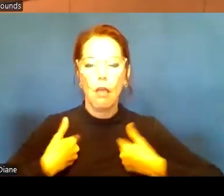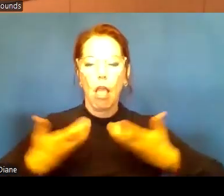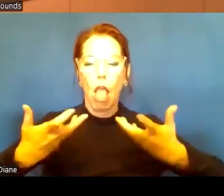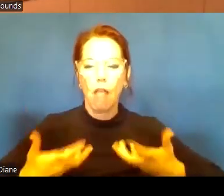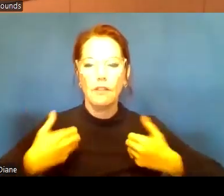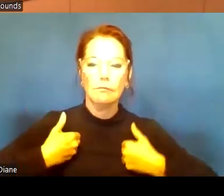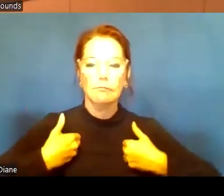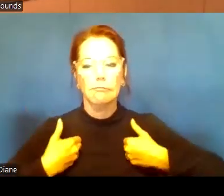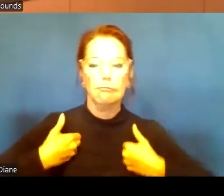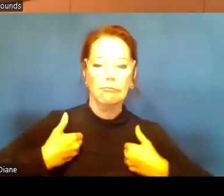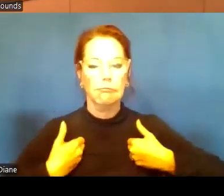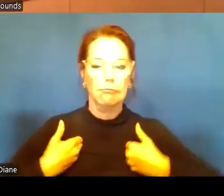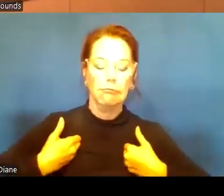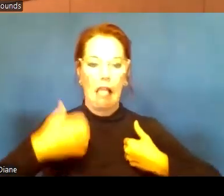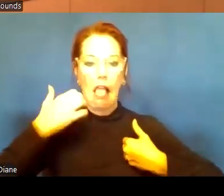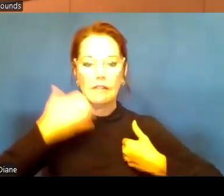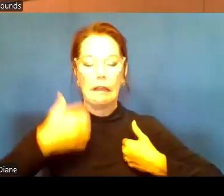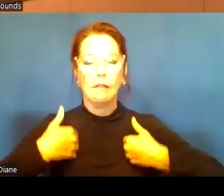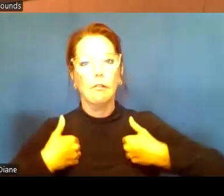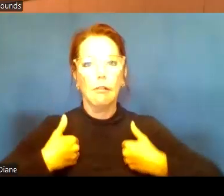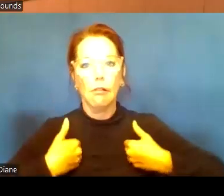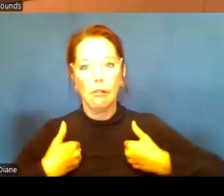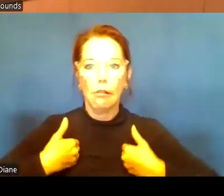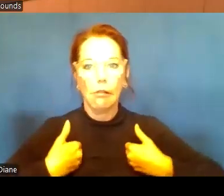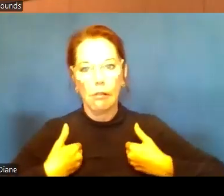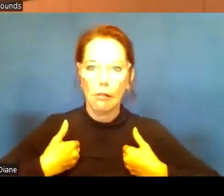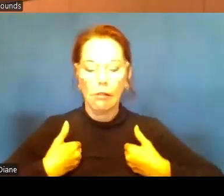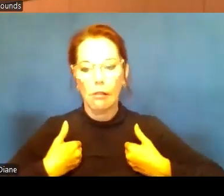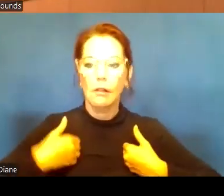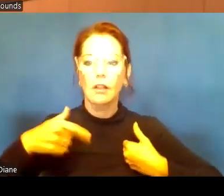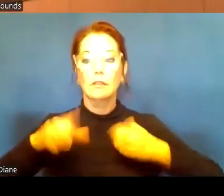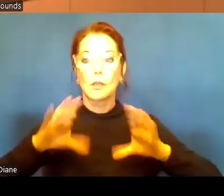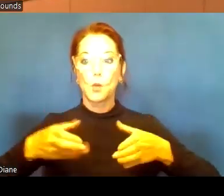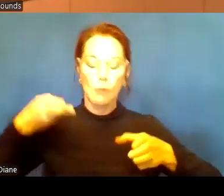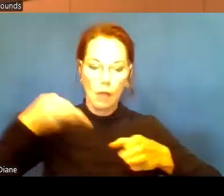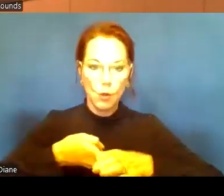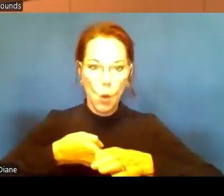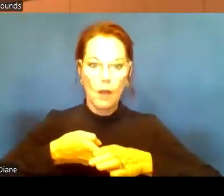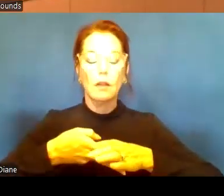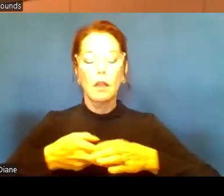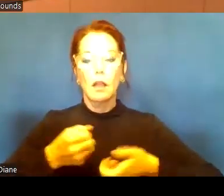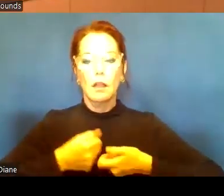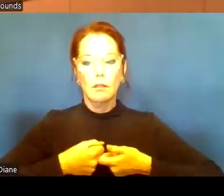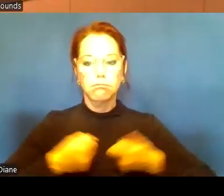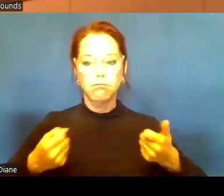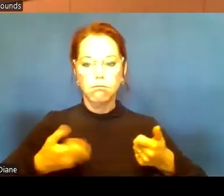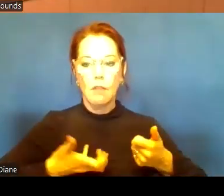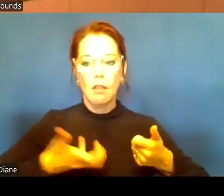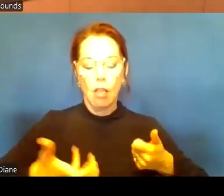so being in this group and having a space to discuss things that like I didn't realize I